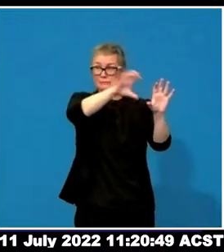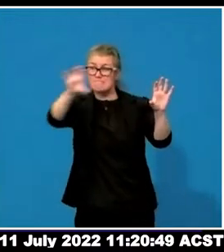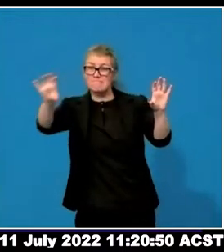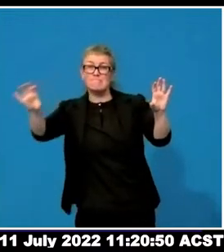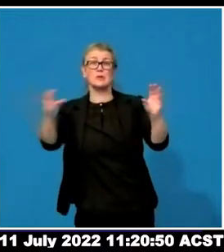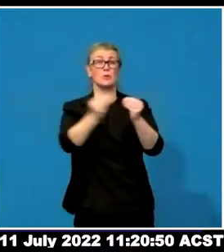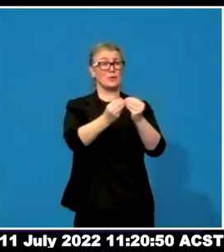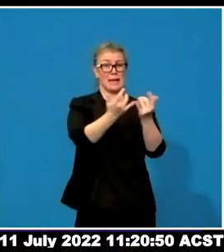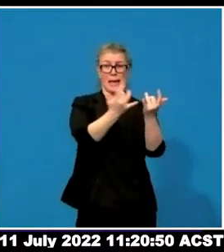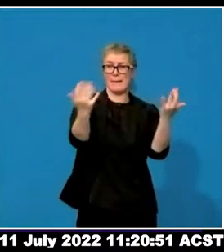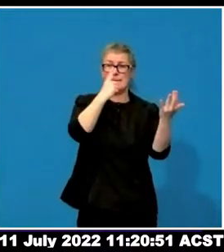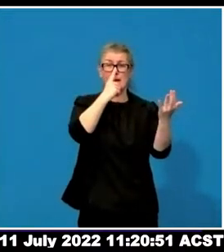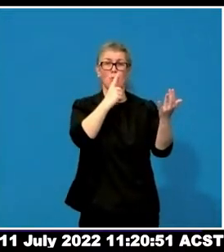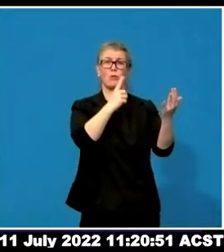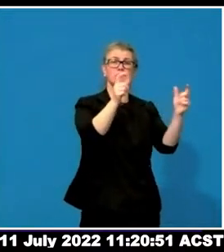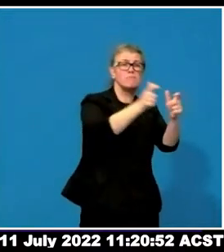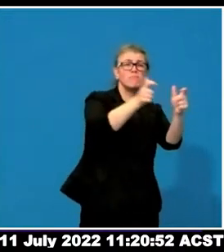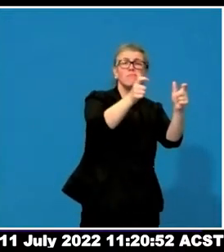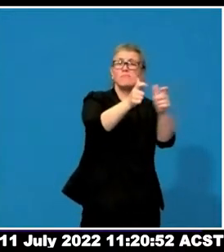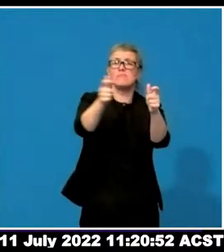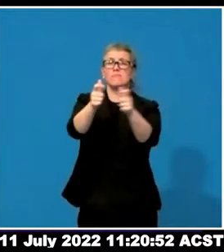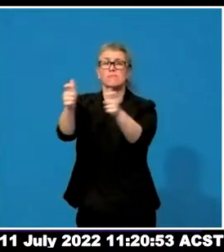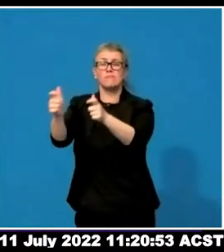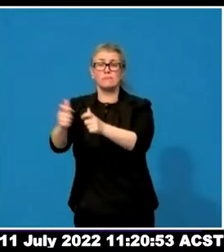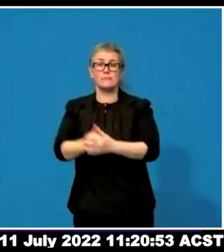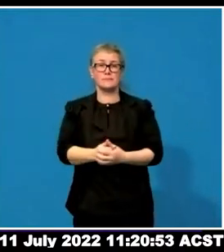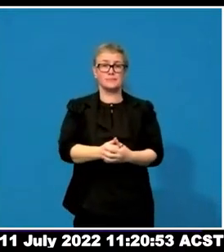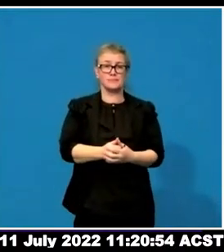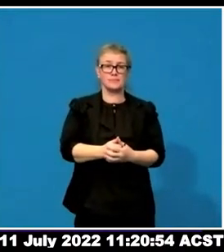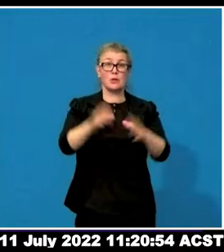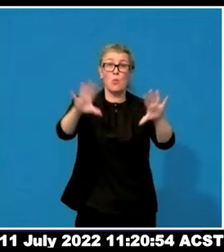The region has a total population of about 36,500 residents.